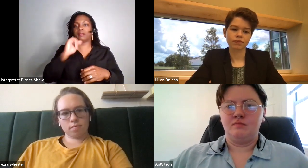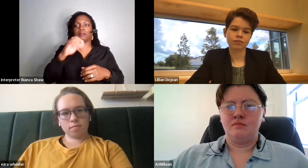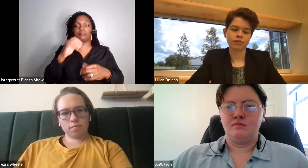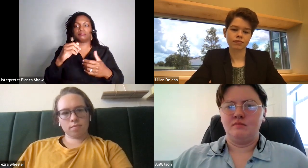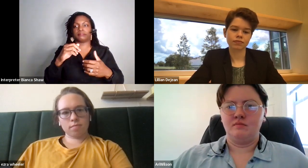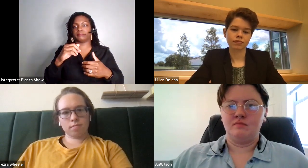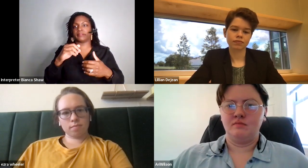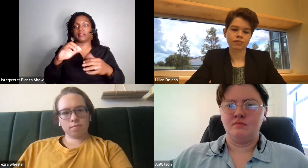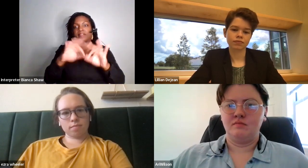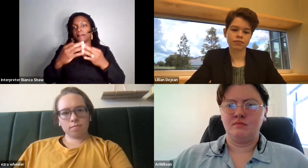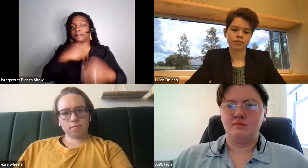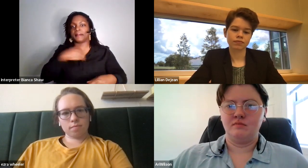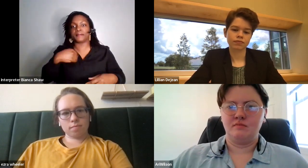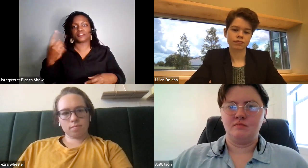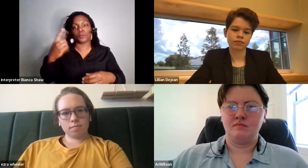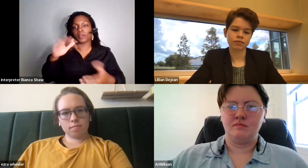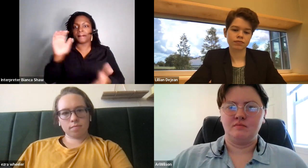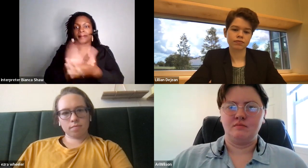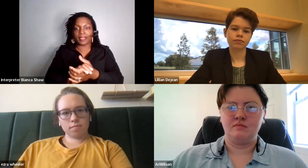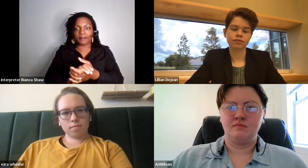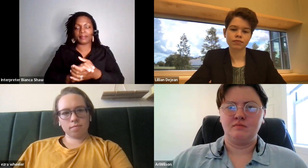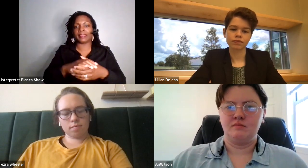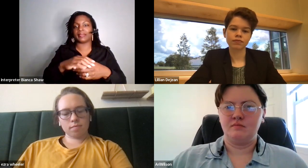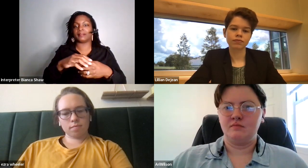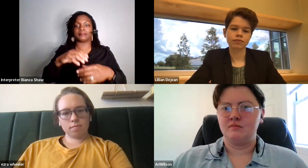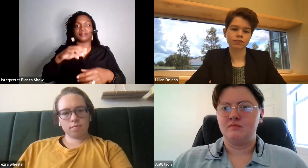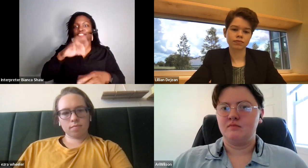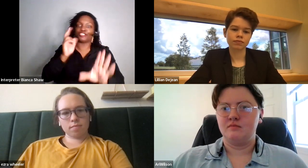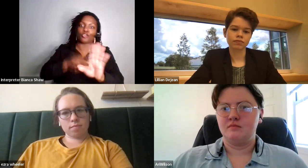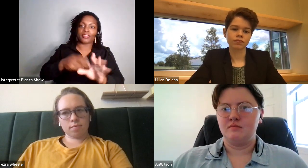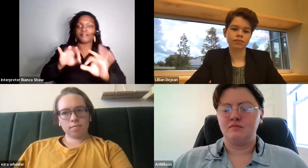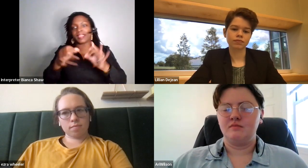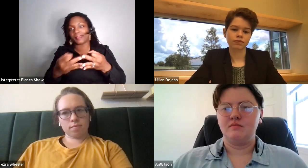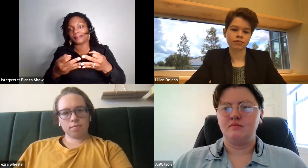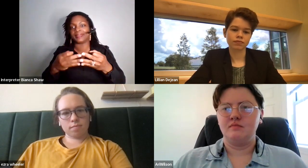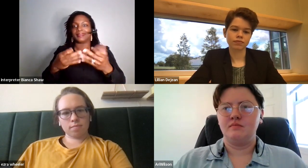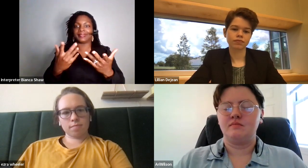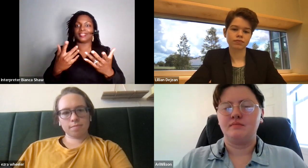coming, somebody getting married into the family. We have to come out and that's like going come having to come out all over again, you know.